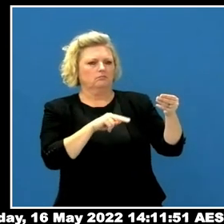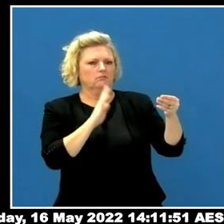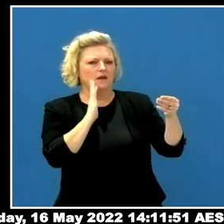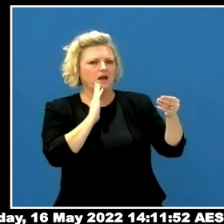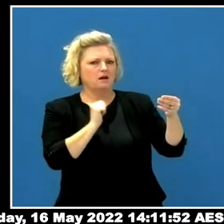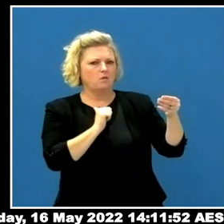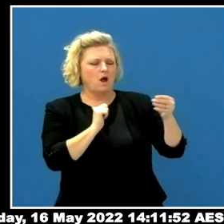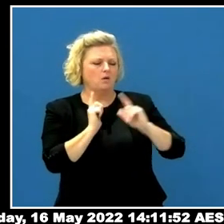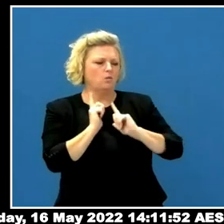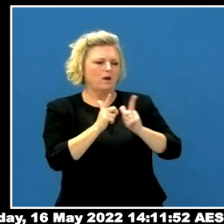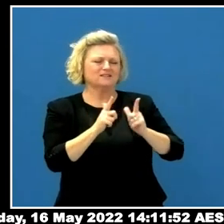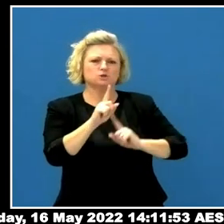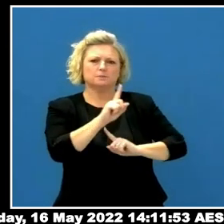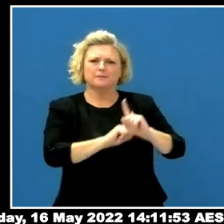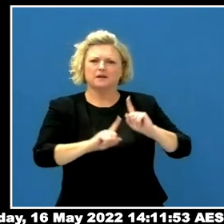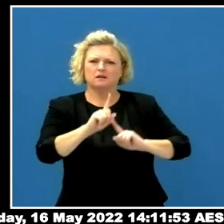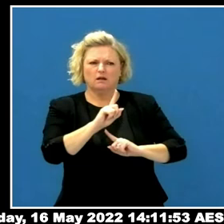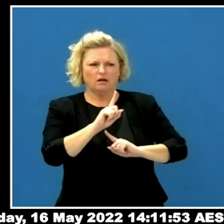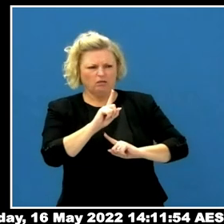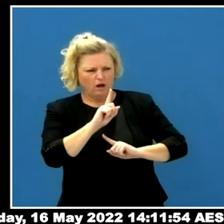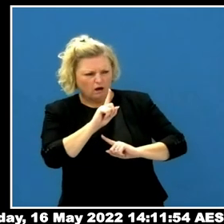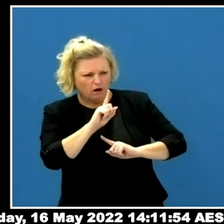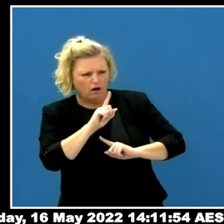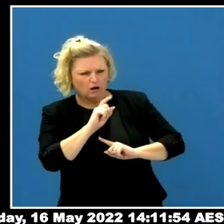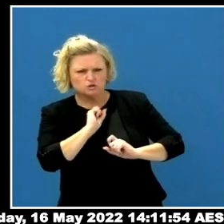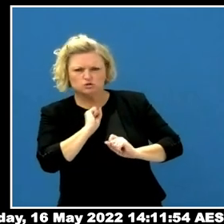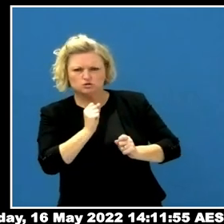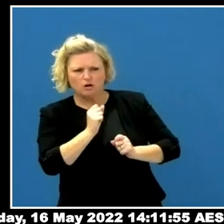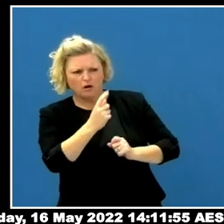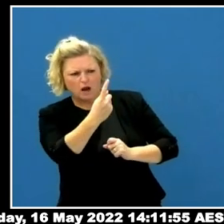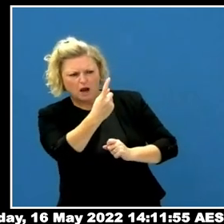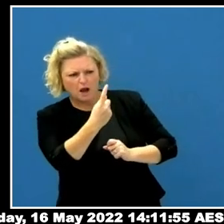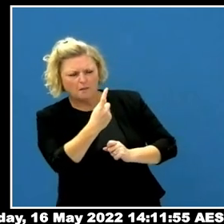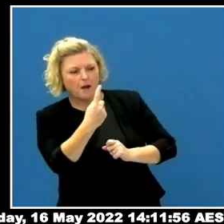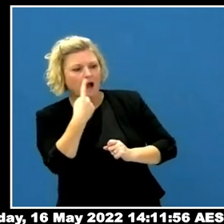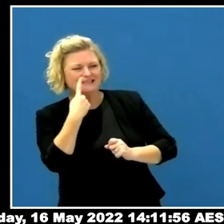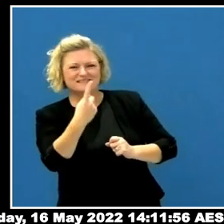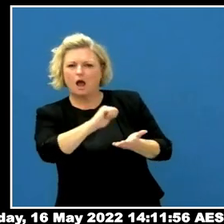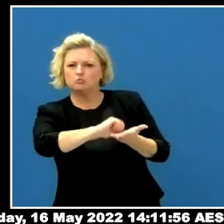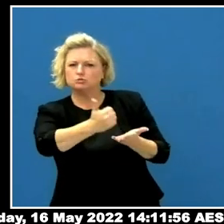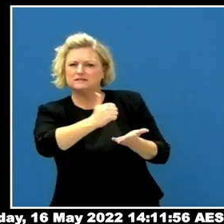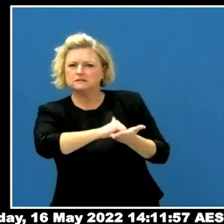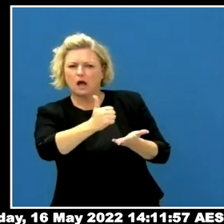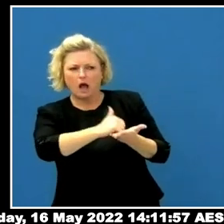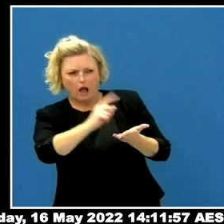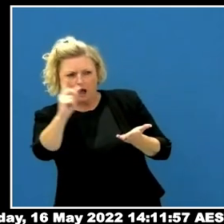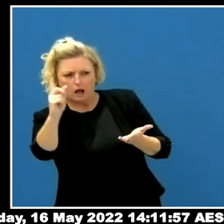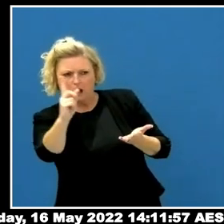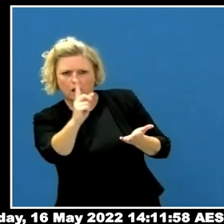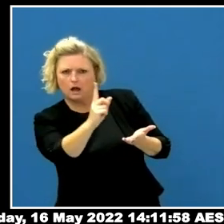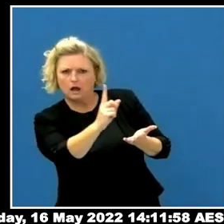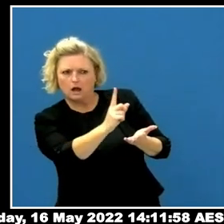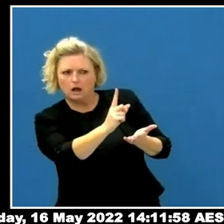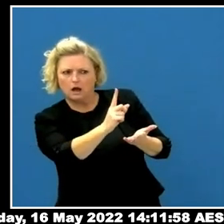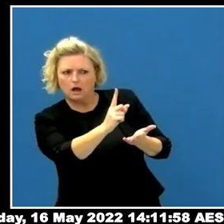some printing off the machine and Simon started getting a little agitated.